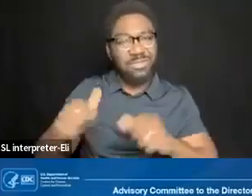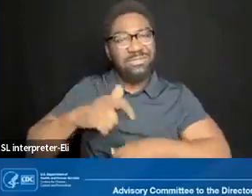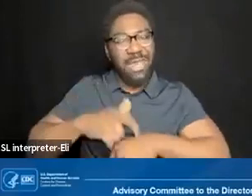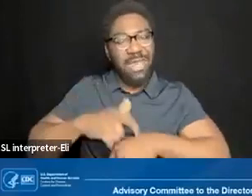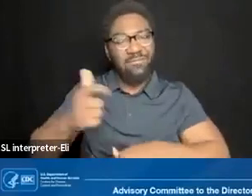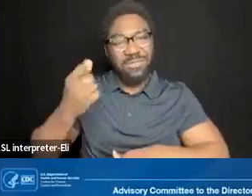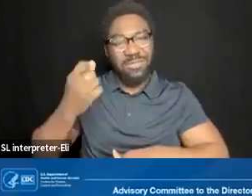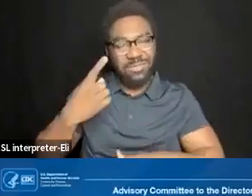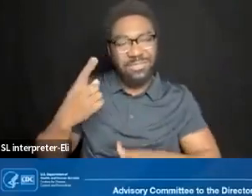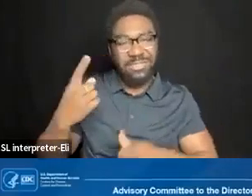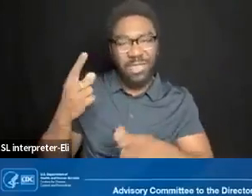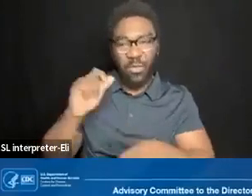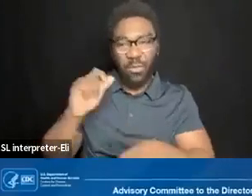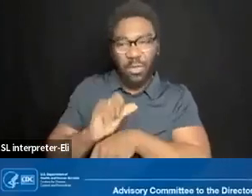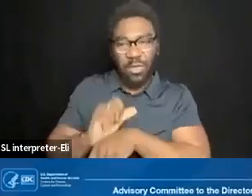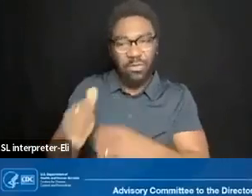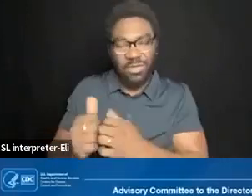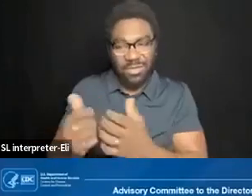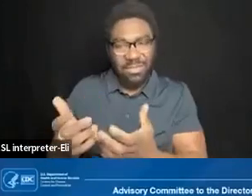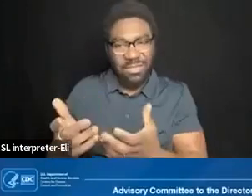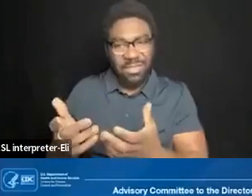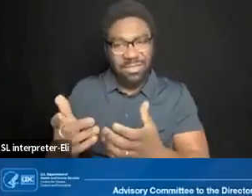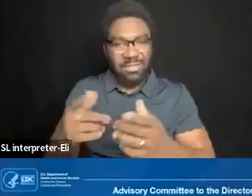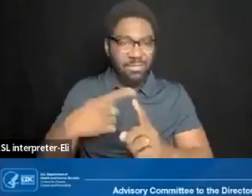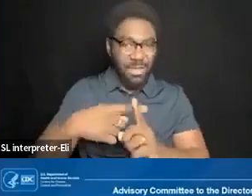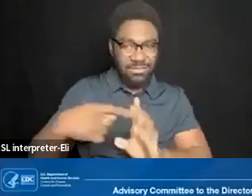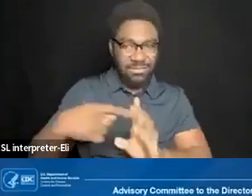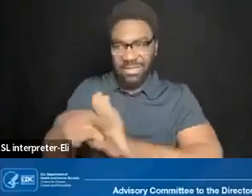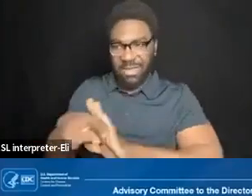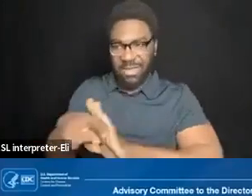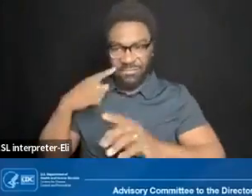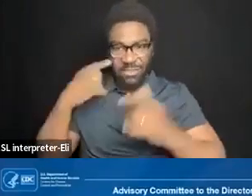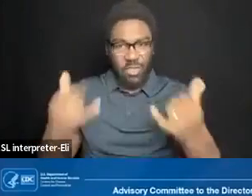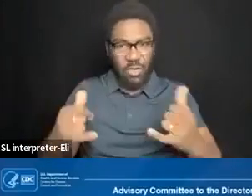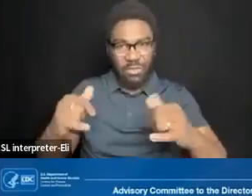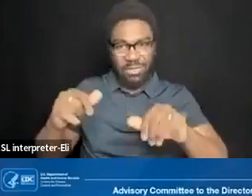and cons of the structure that we had, and really hear from the strike teams as to where we should be going.